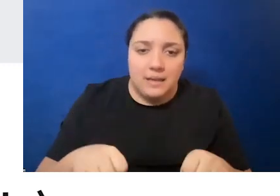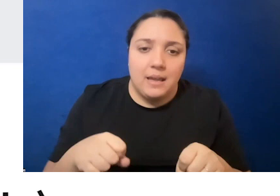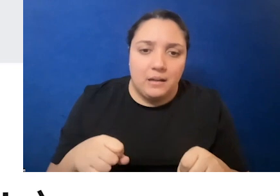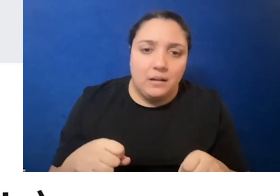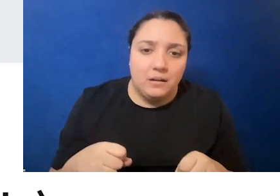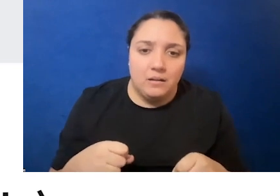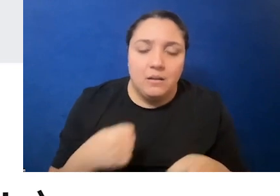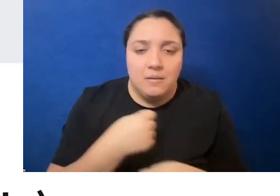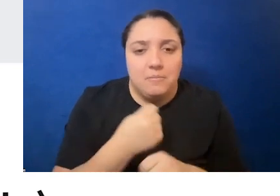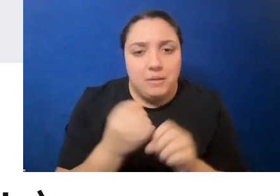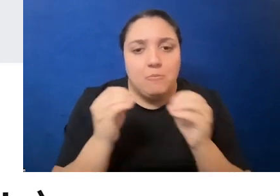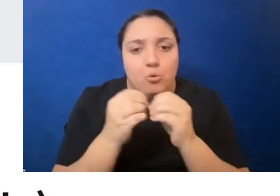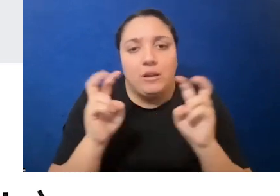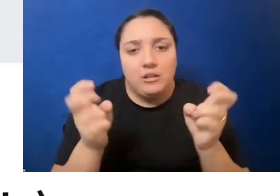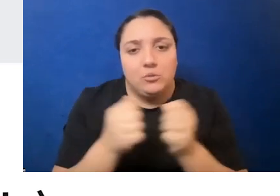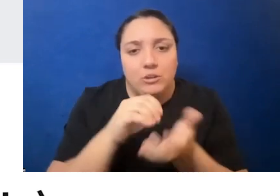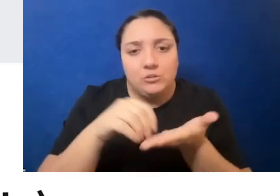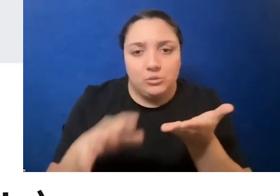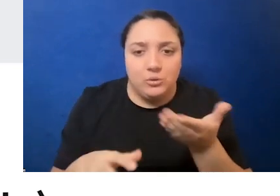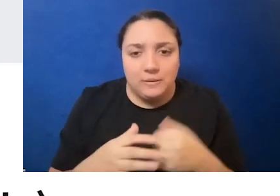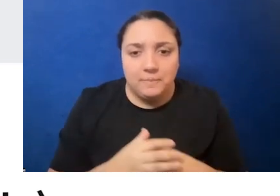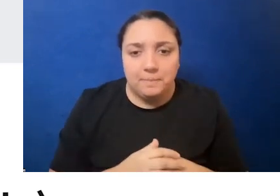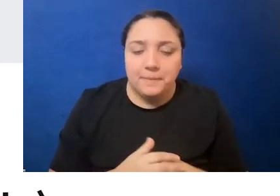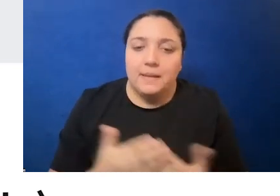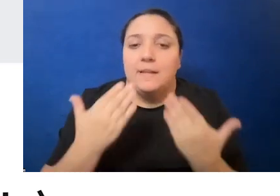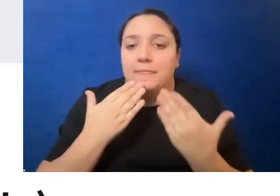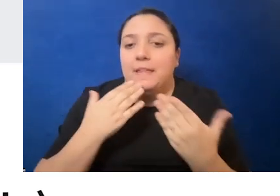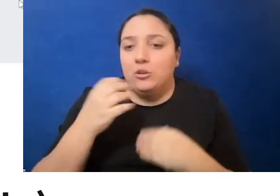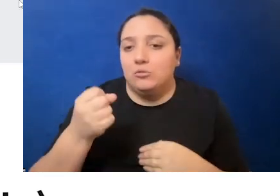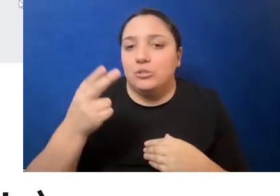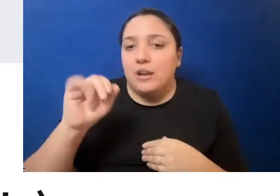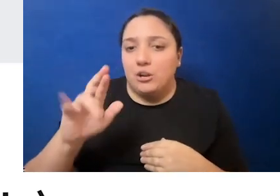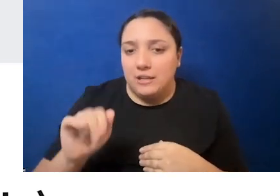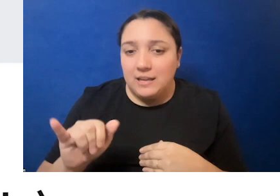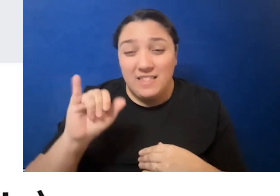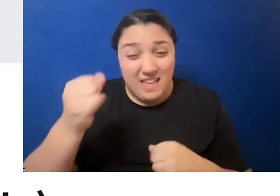DON'T JUST MAKE THE DECISION TO CUT THAT OUT. THANK YOU, SHARI.